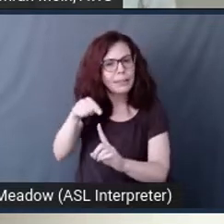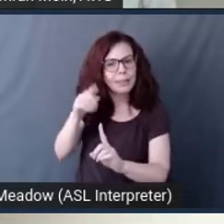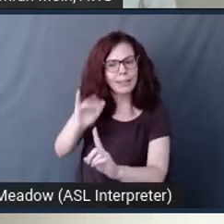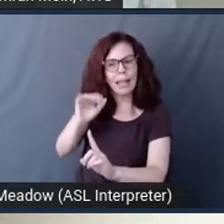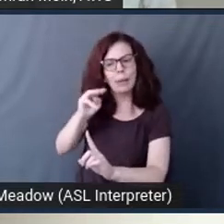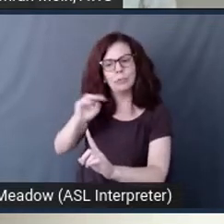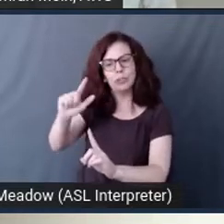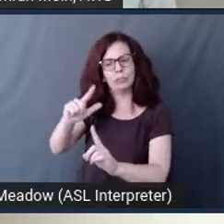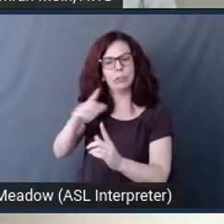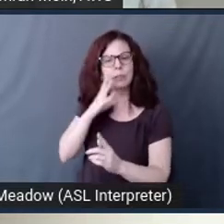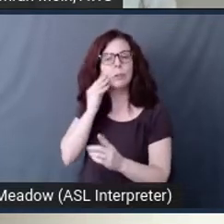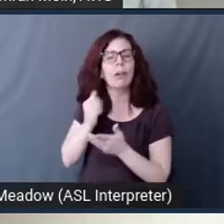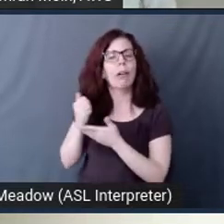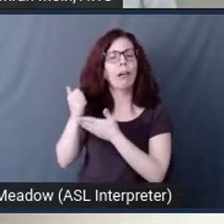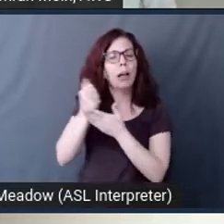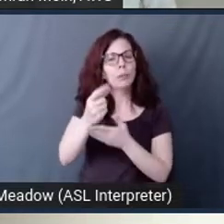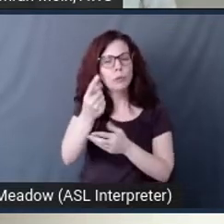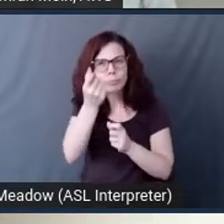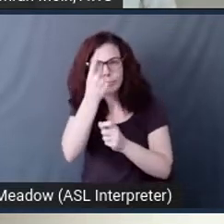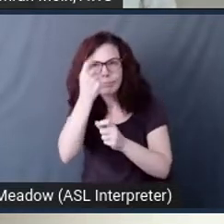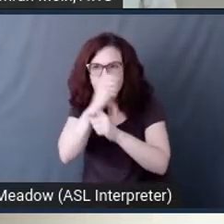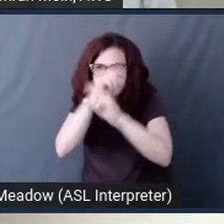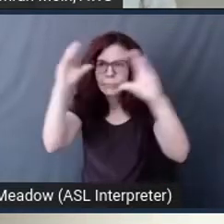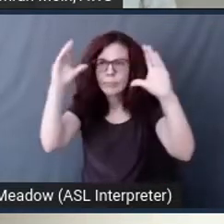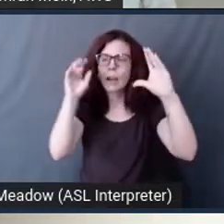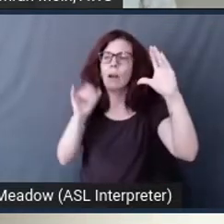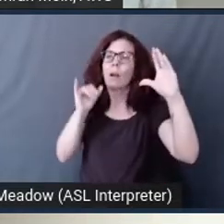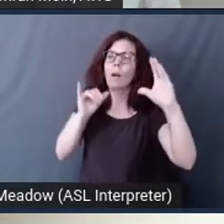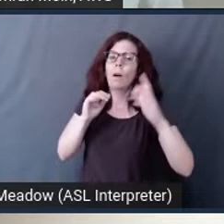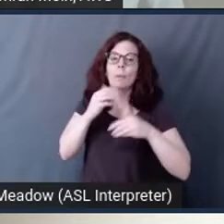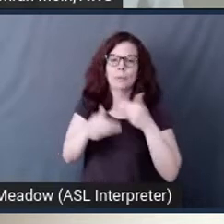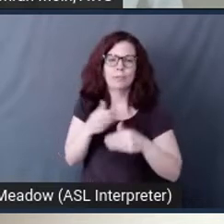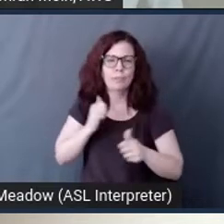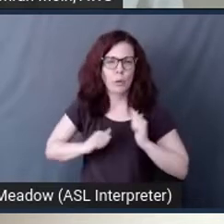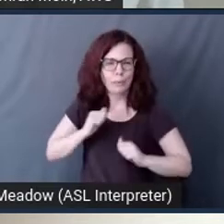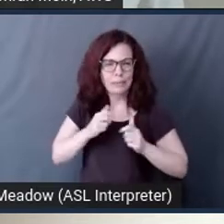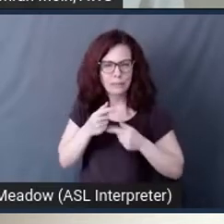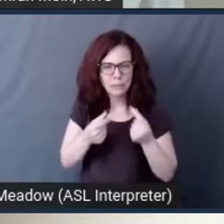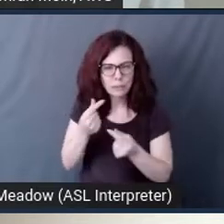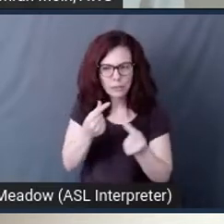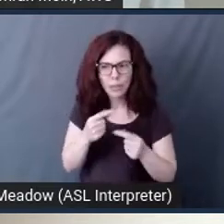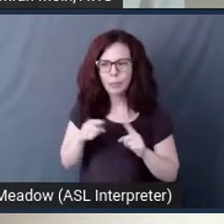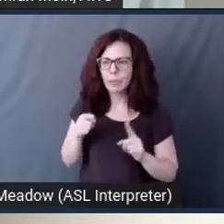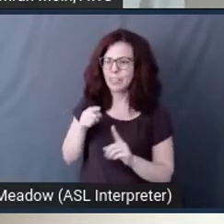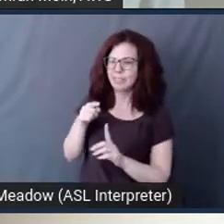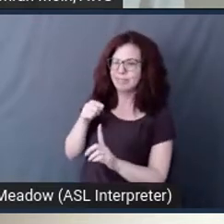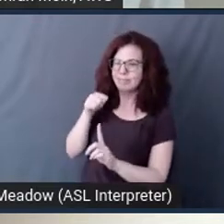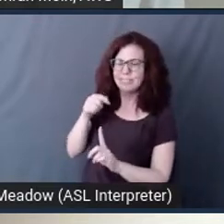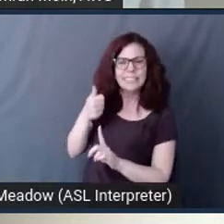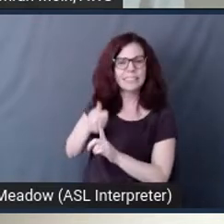helps to understand the model performance and such, but rather than you go on your own and try to build this